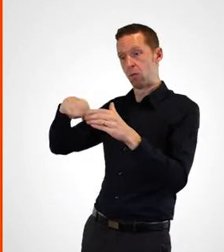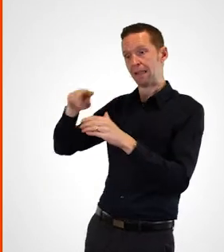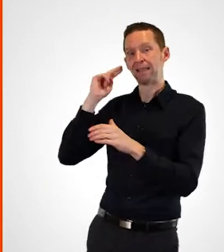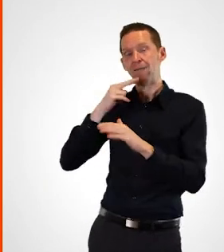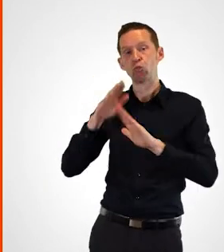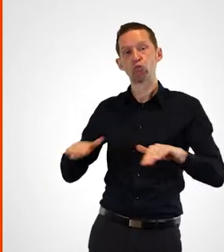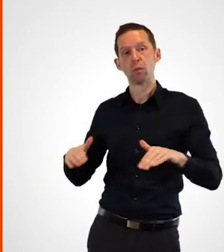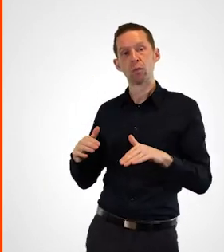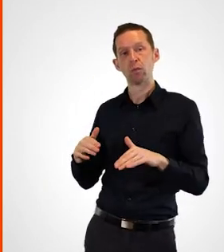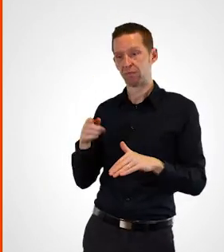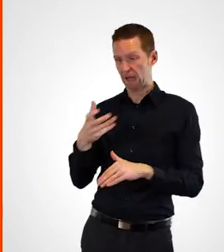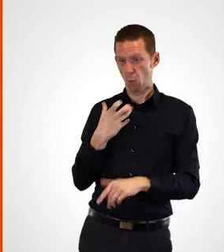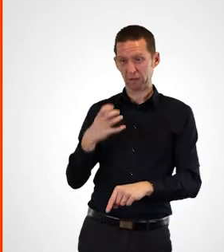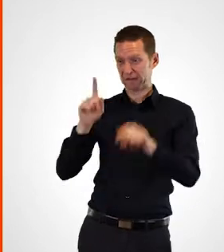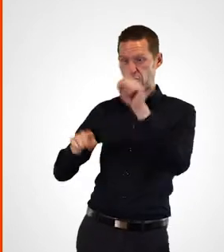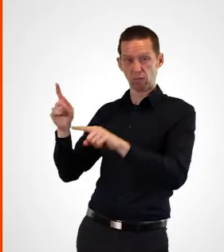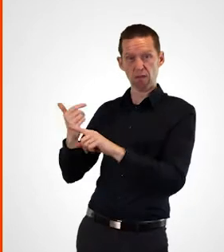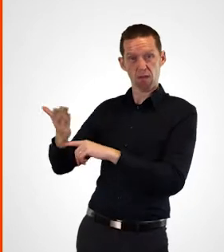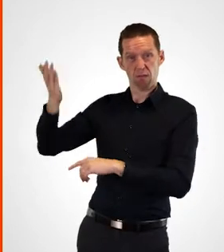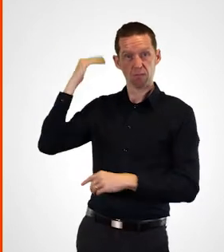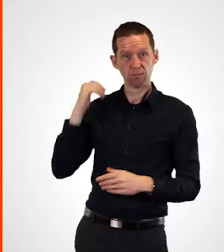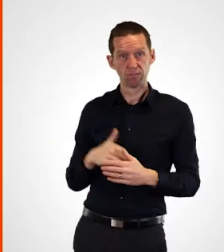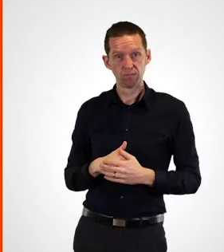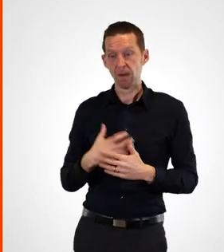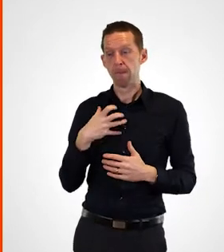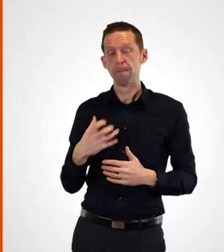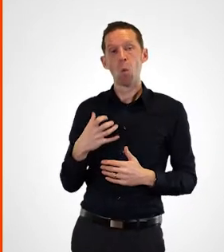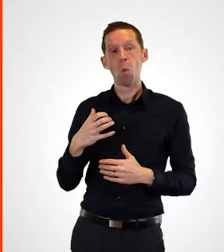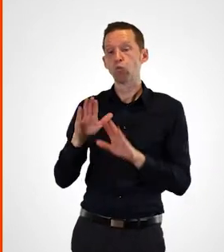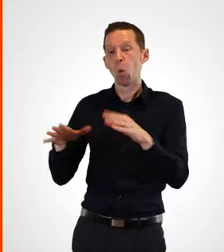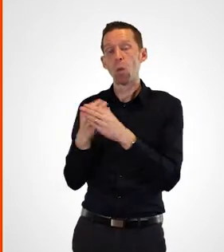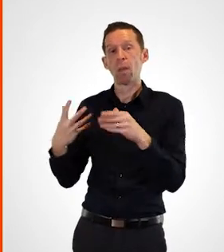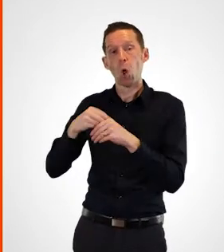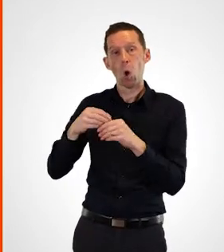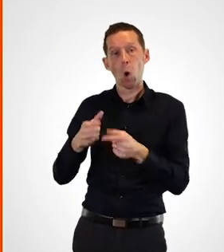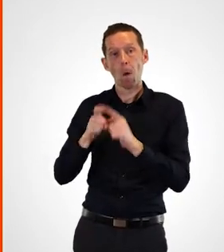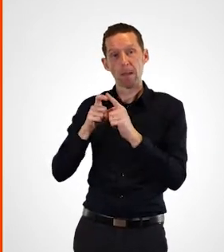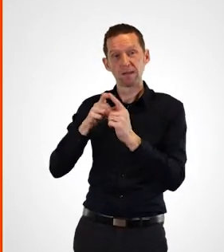we're working with now is more diverse than ever - more children with complex needs, children from